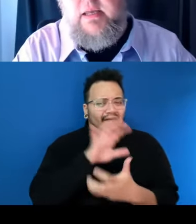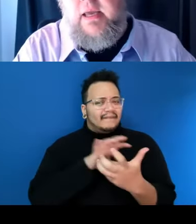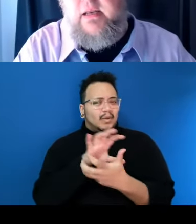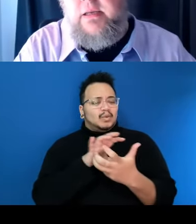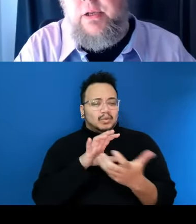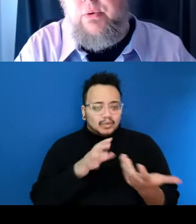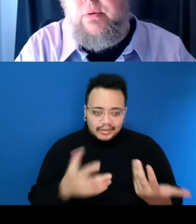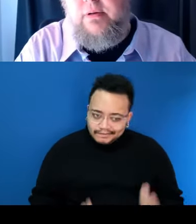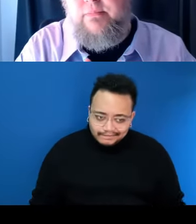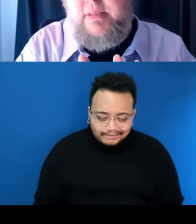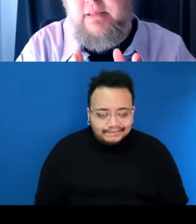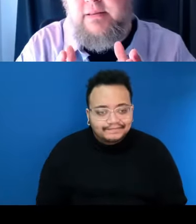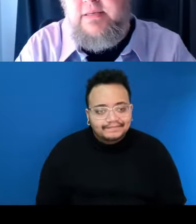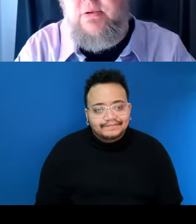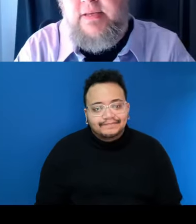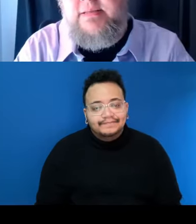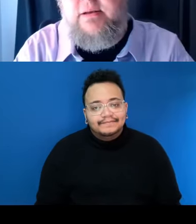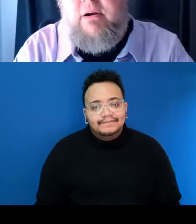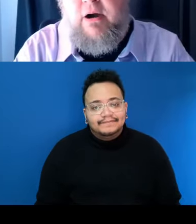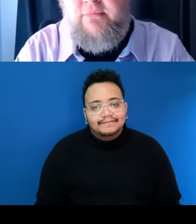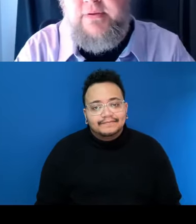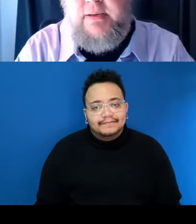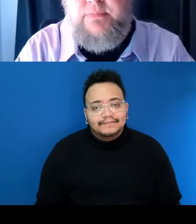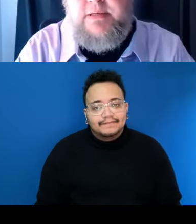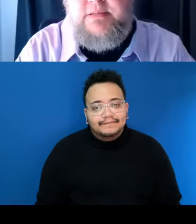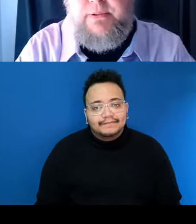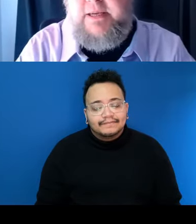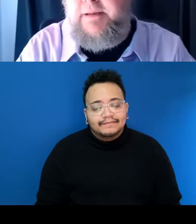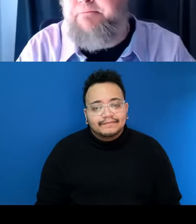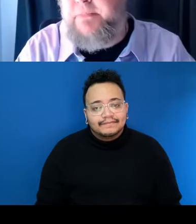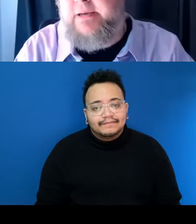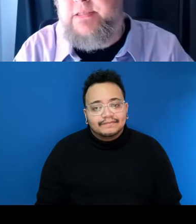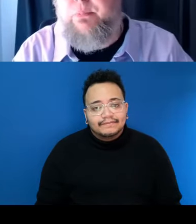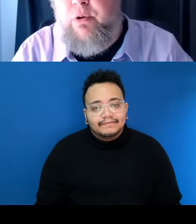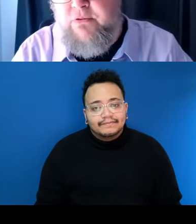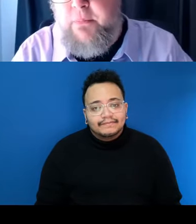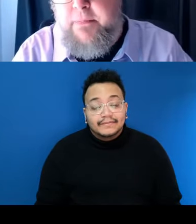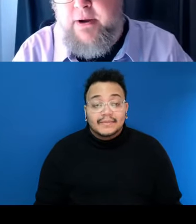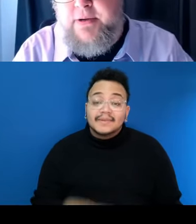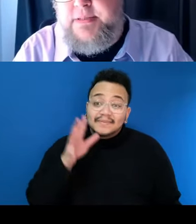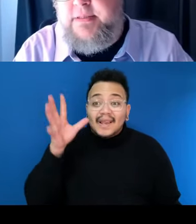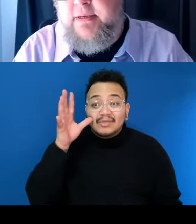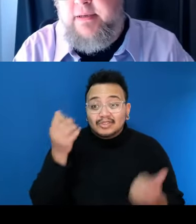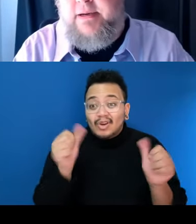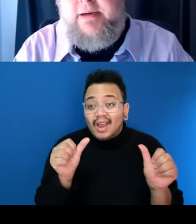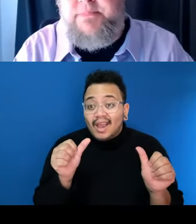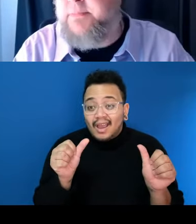And again, these are things that are oftentimes meant to be supportive by parents.